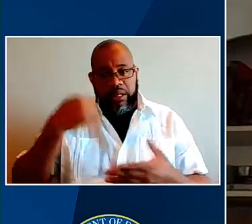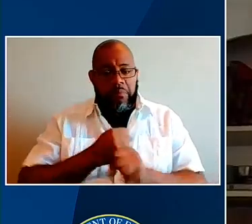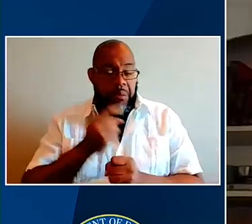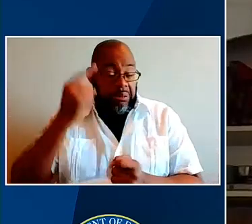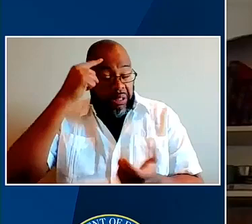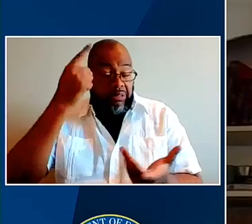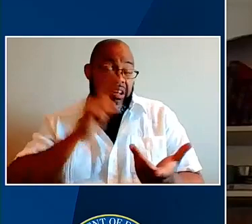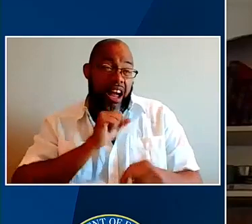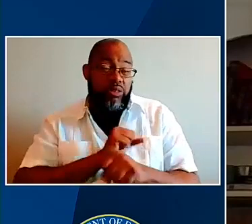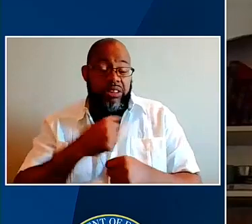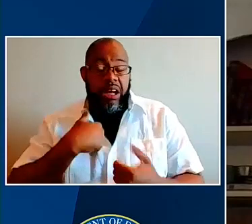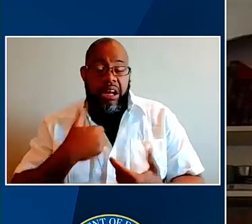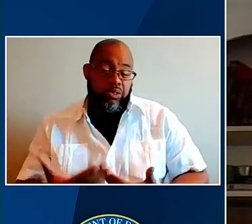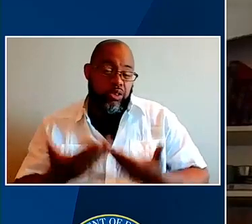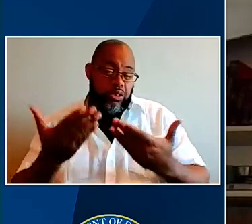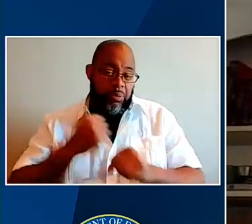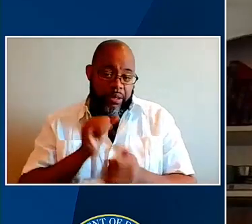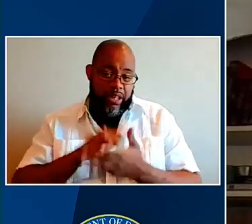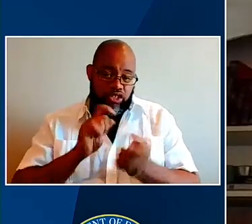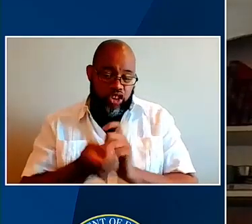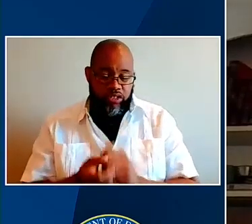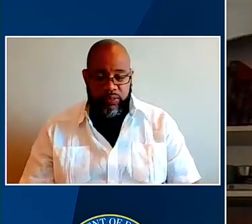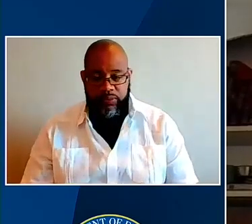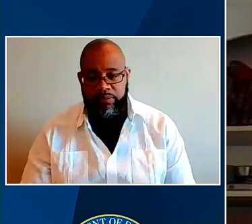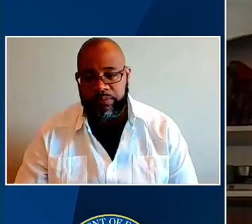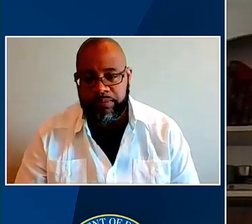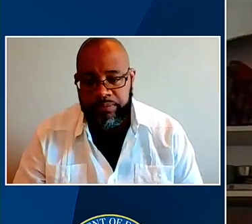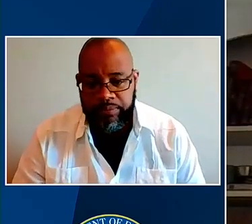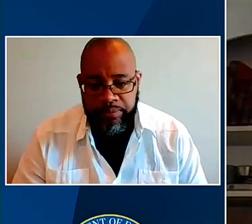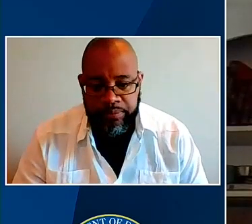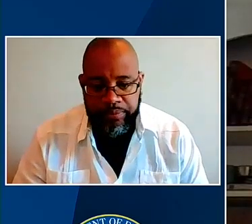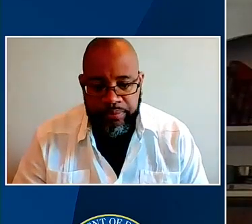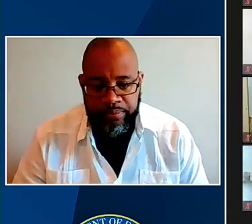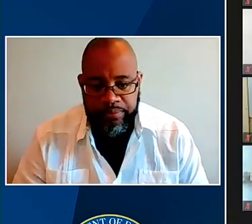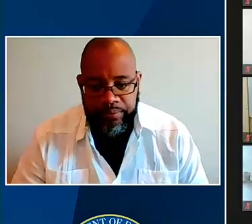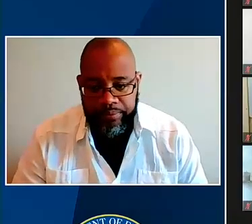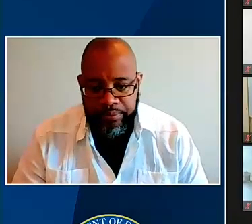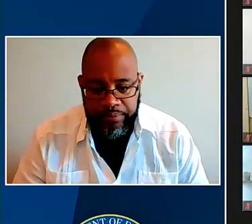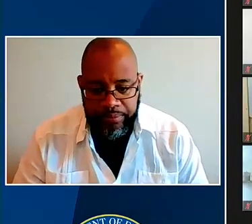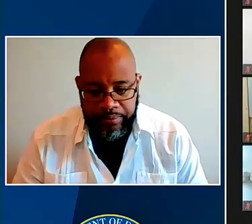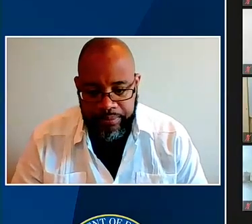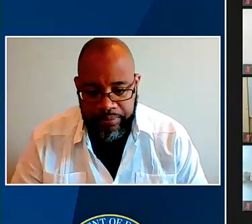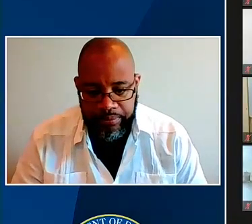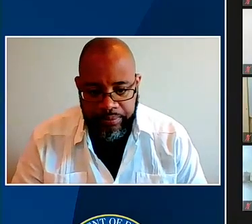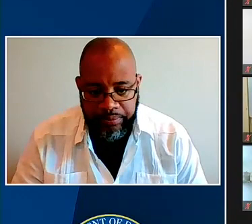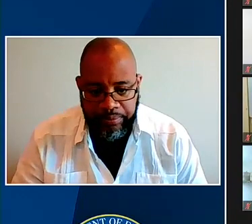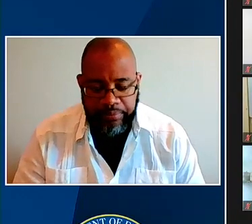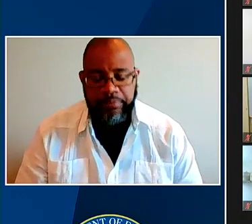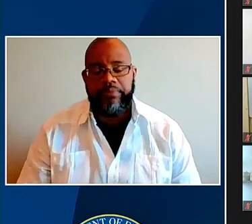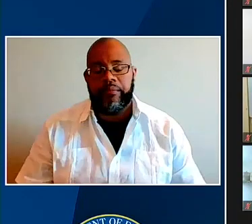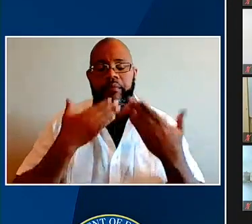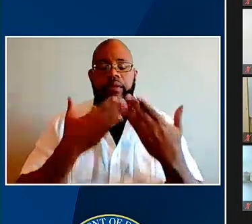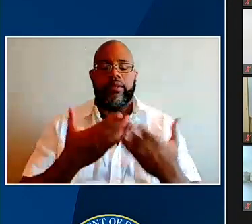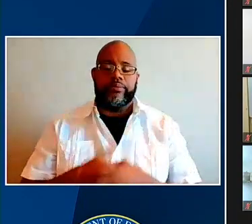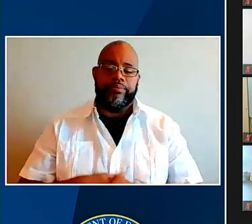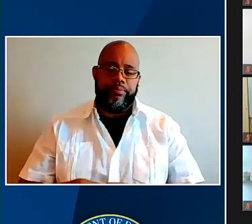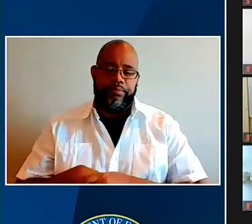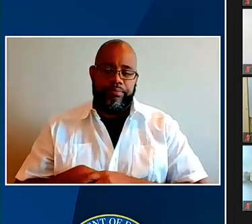I'm going to suggest that we make that change. Thank you. That does make for a better .